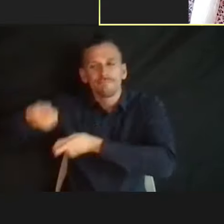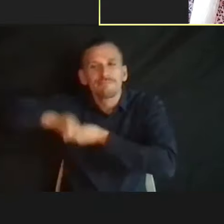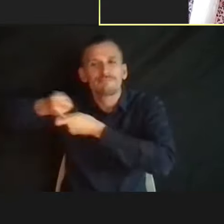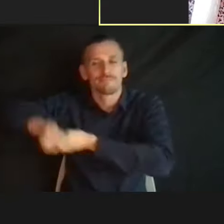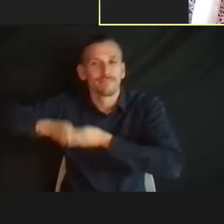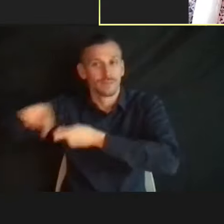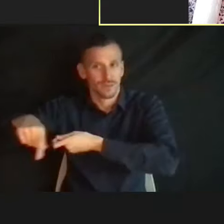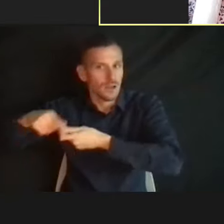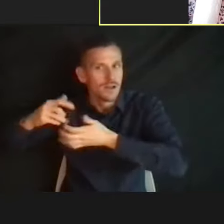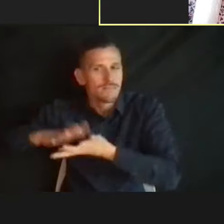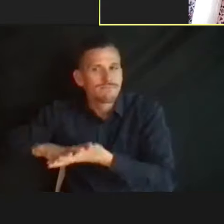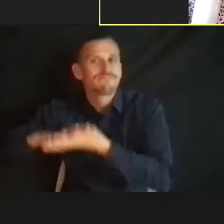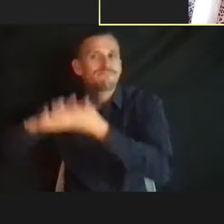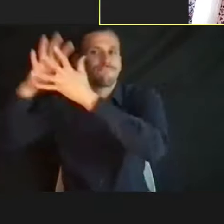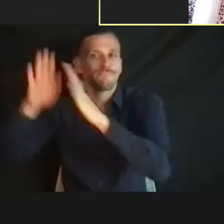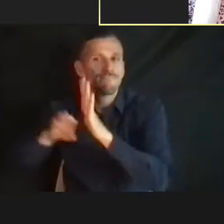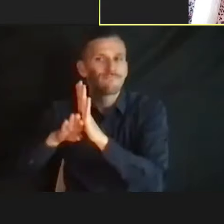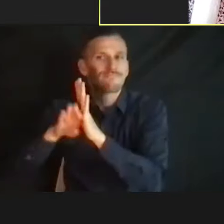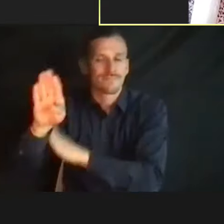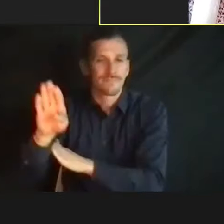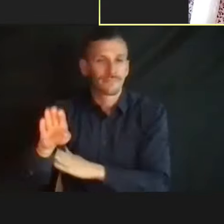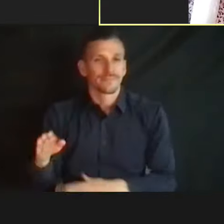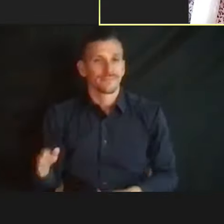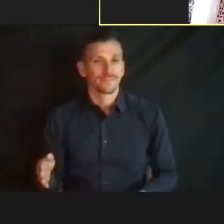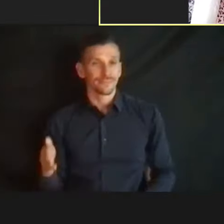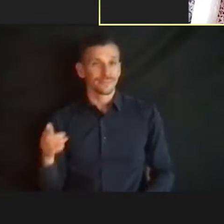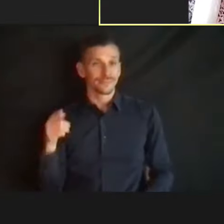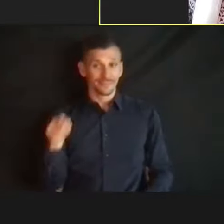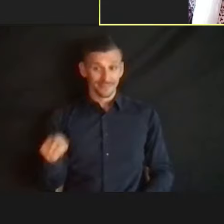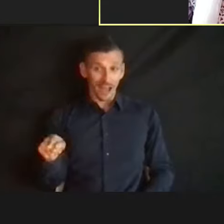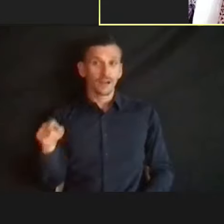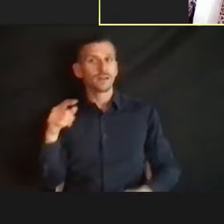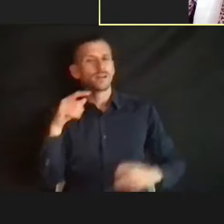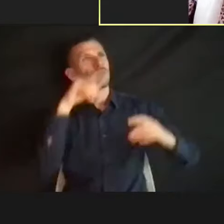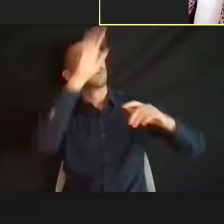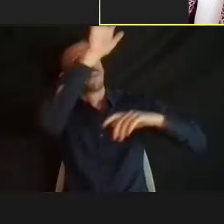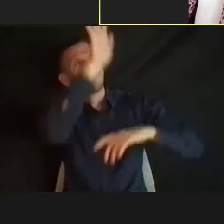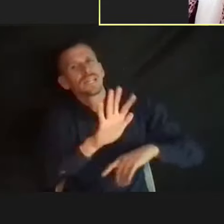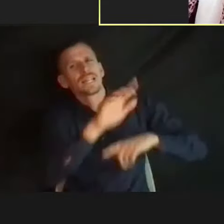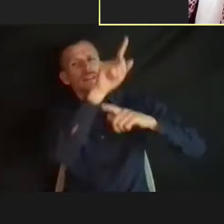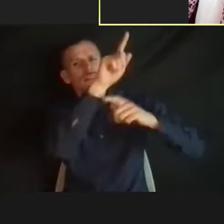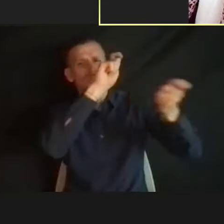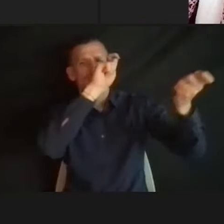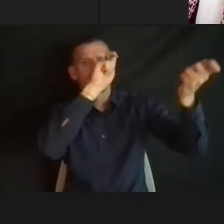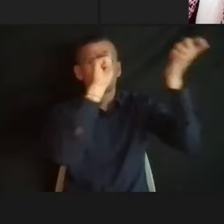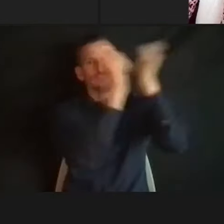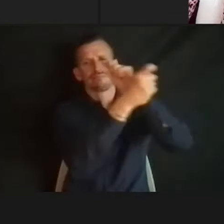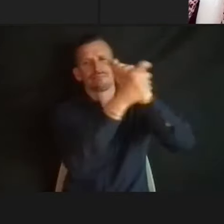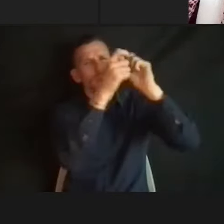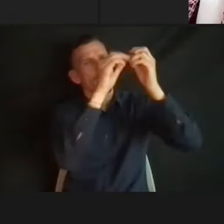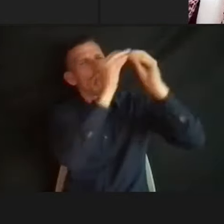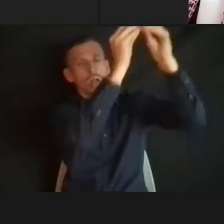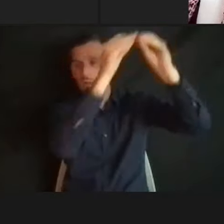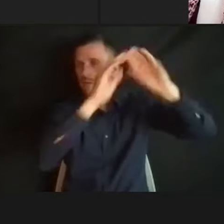[Binta Bajaha]